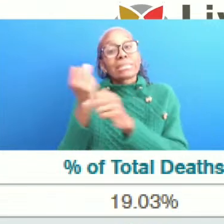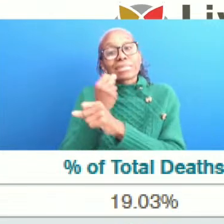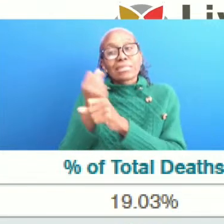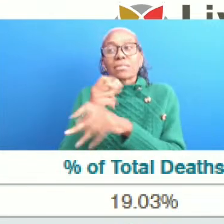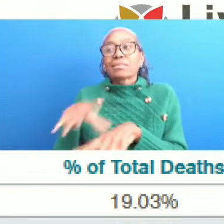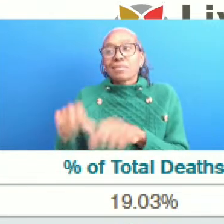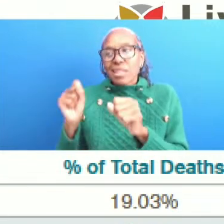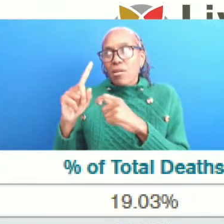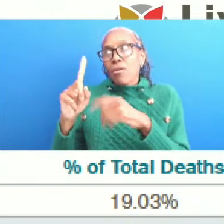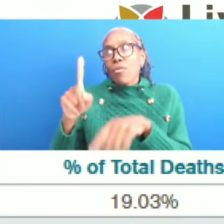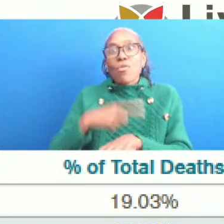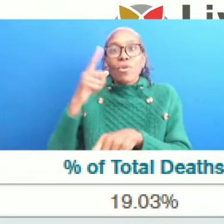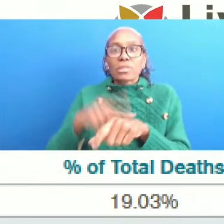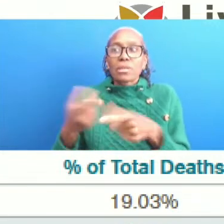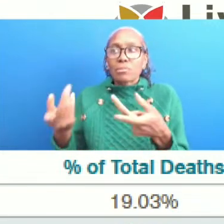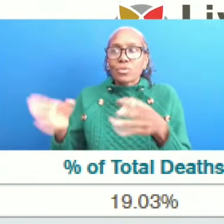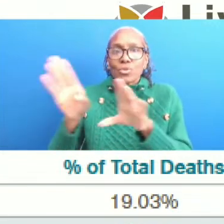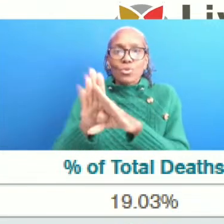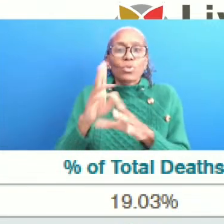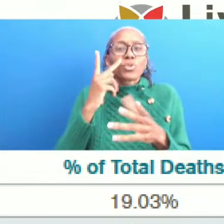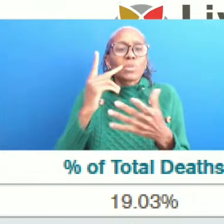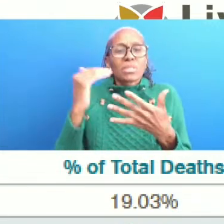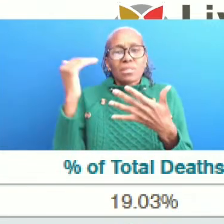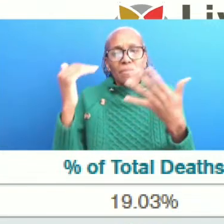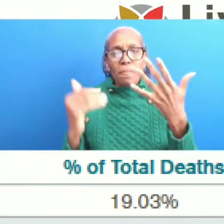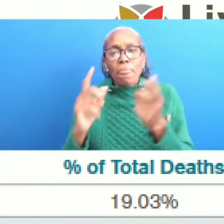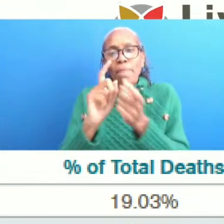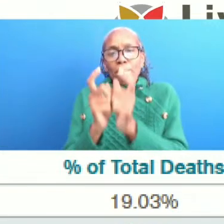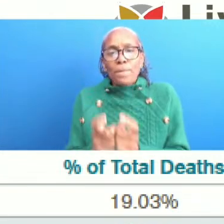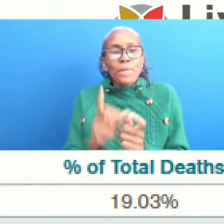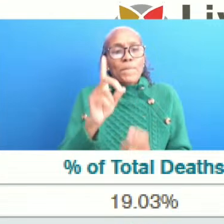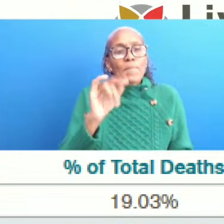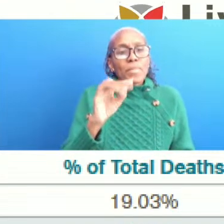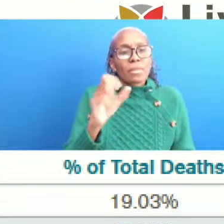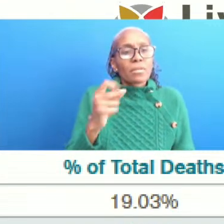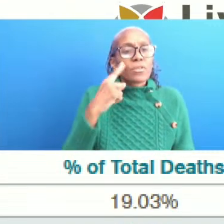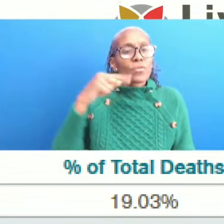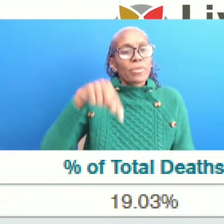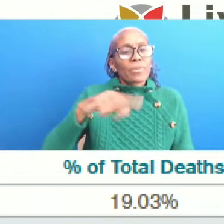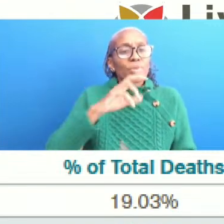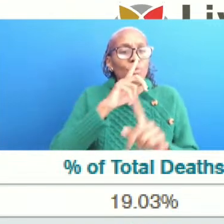FORTH. AS I SAID, EVERY YEAR. UNFORTUNATELY VITAL STATISTICS